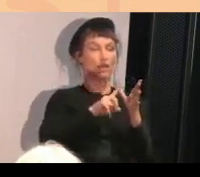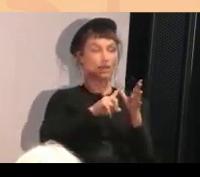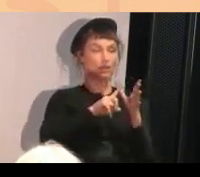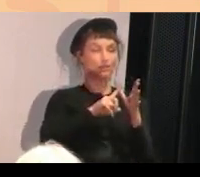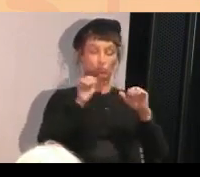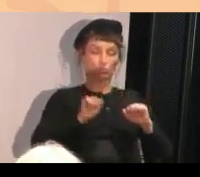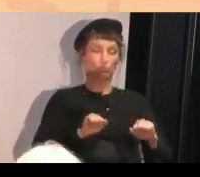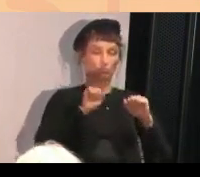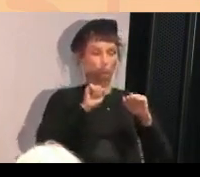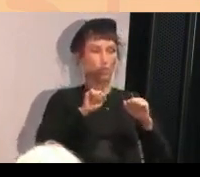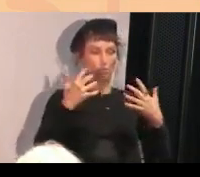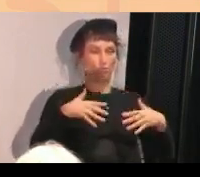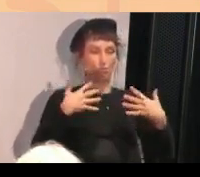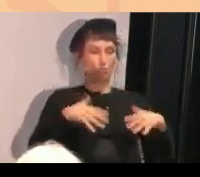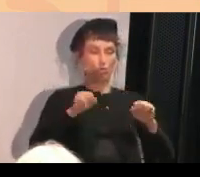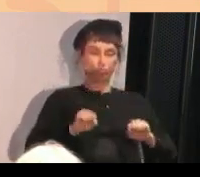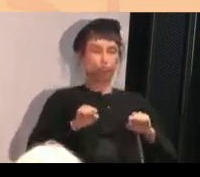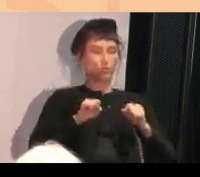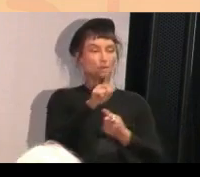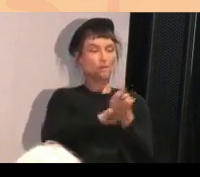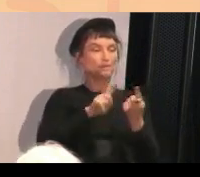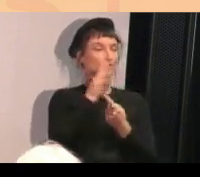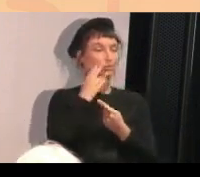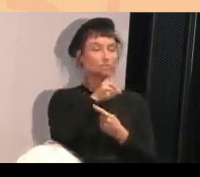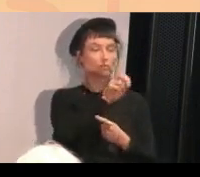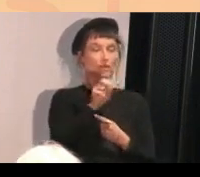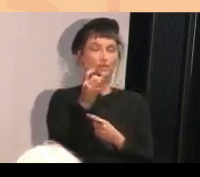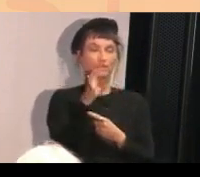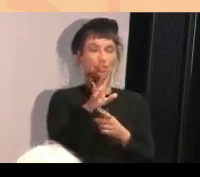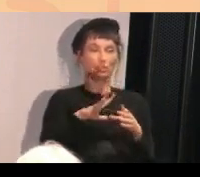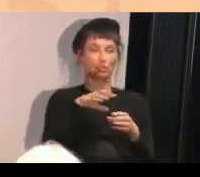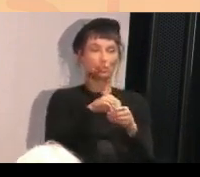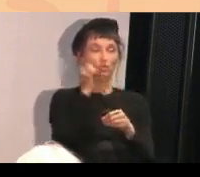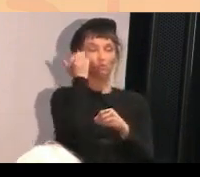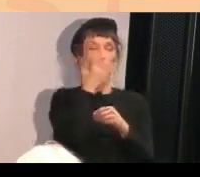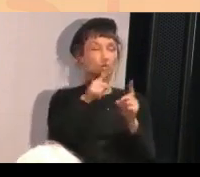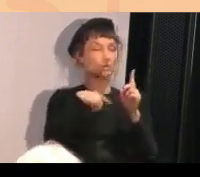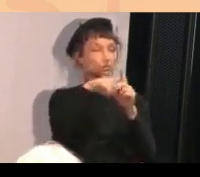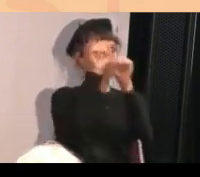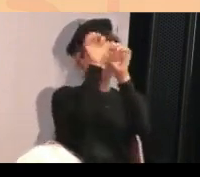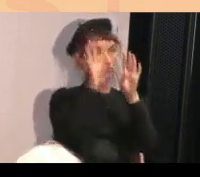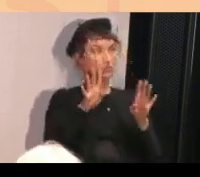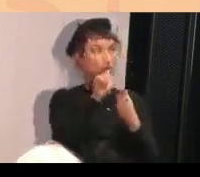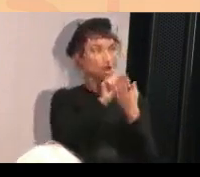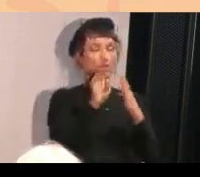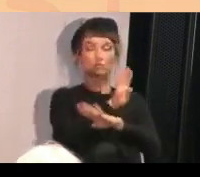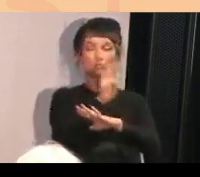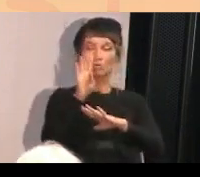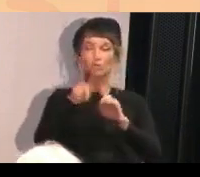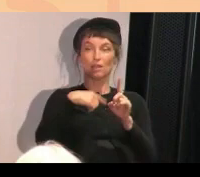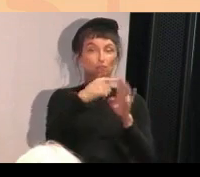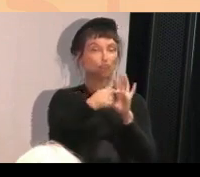in 2010 including the Aboriginal and Torres Strait Islander Arts board and representatives from both